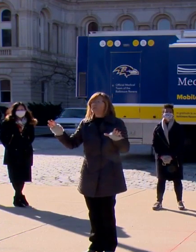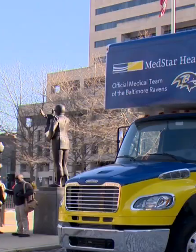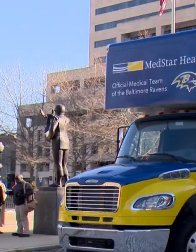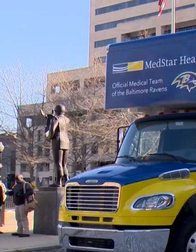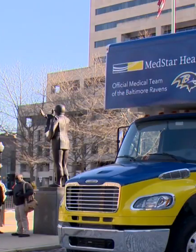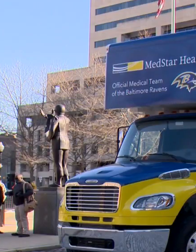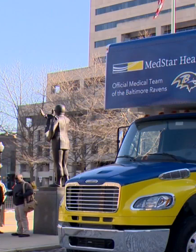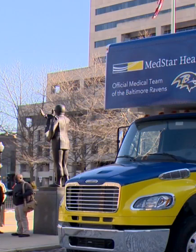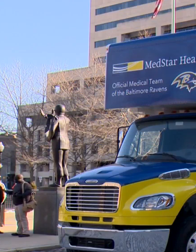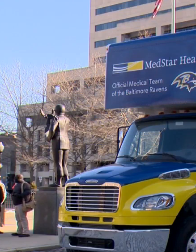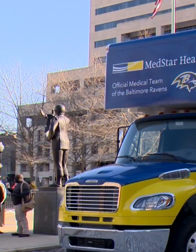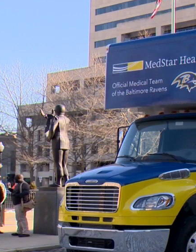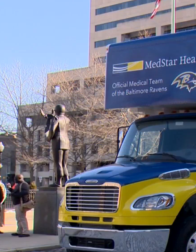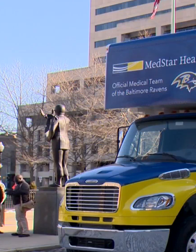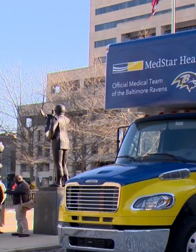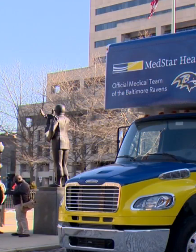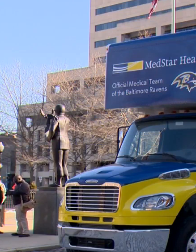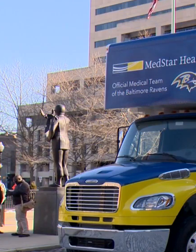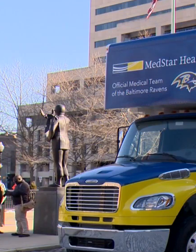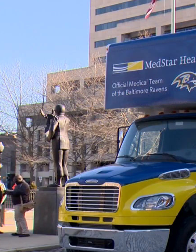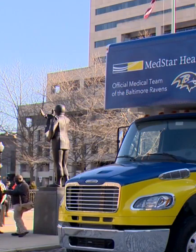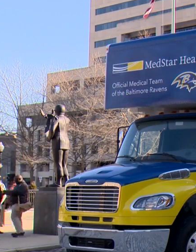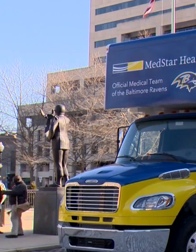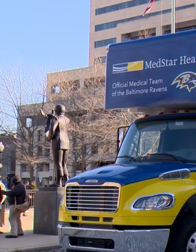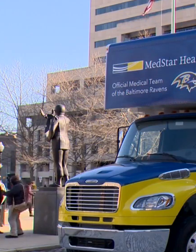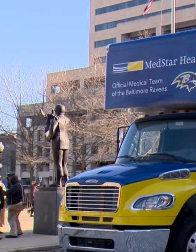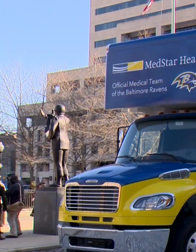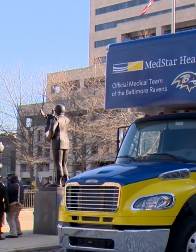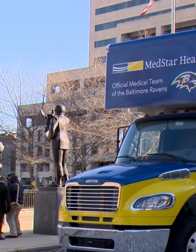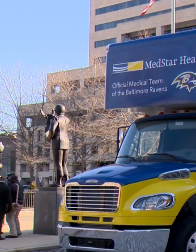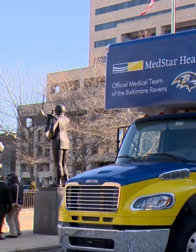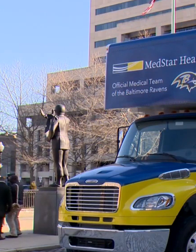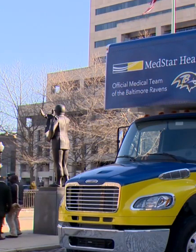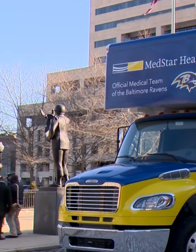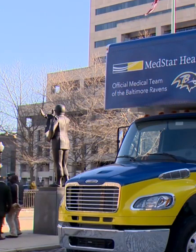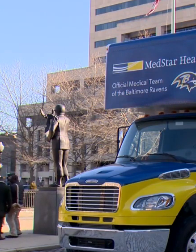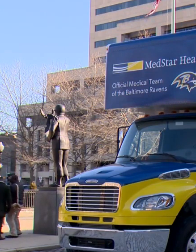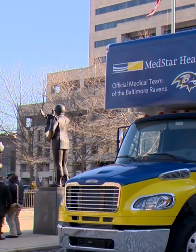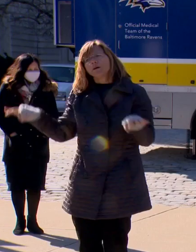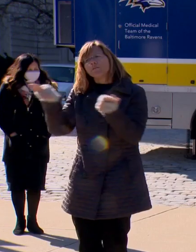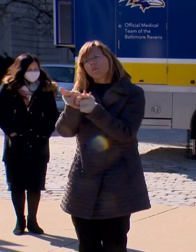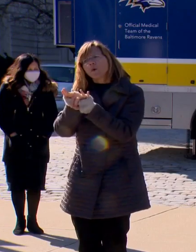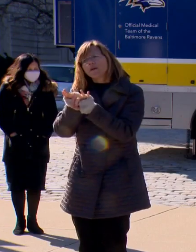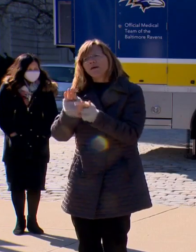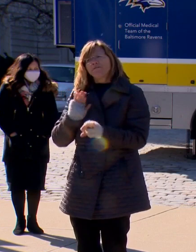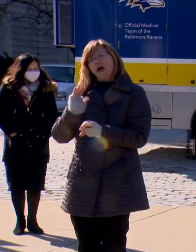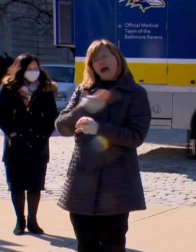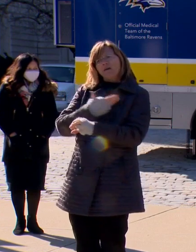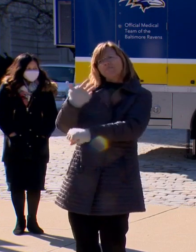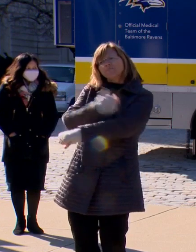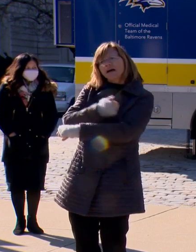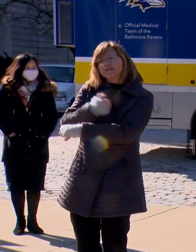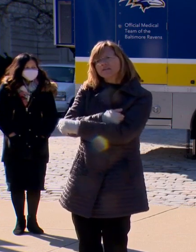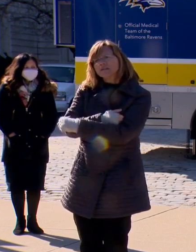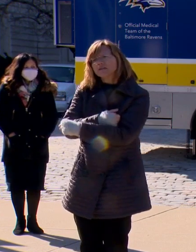LIFEBRIDGE HEALTH, AND JOHNS HOPKINS TO PROVIDE MOBILE VACCINE CLINICS TO THE COMMUNITIES THAT NEED HELP THE MOST.